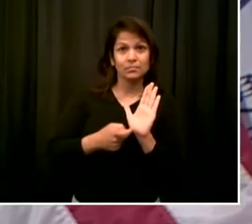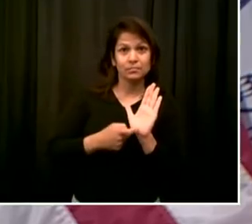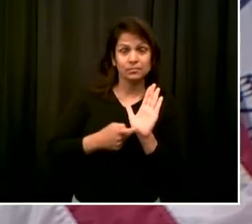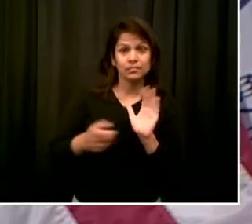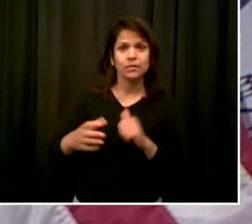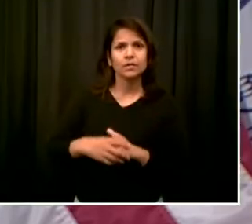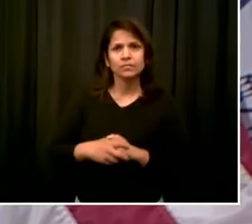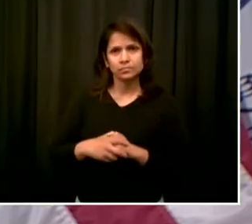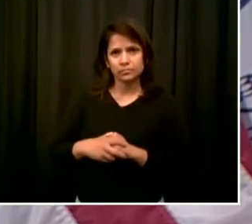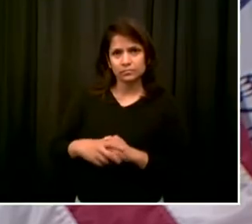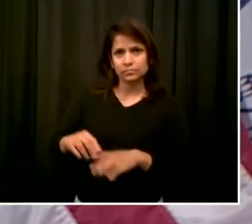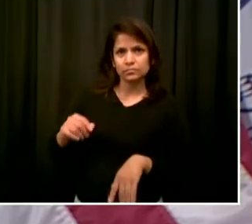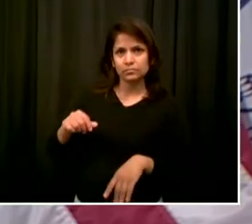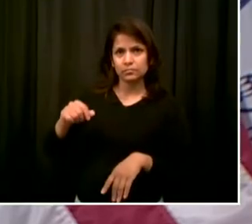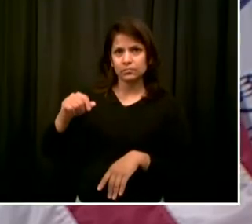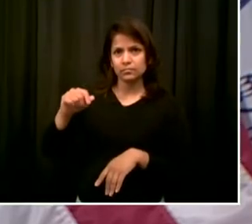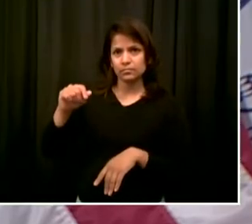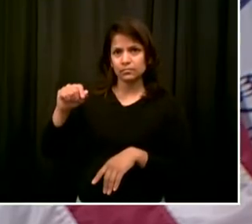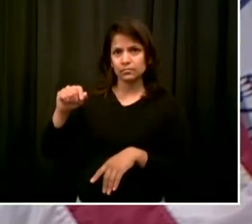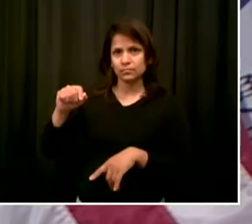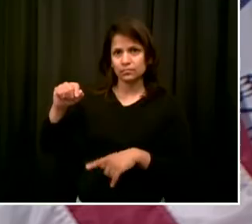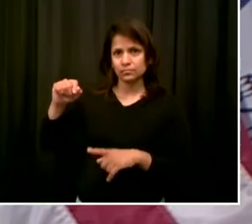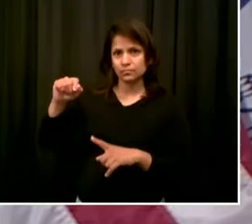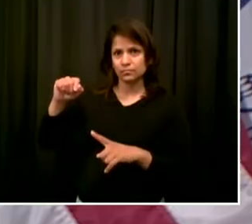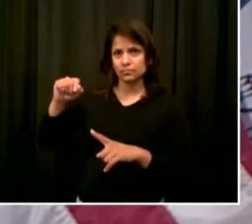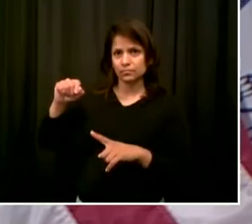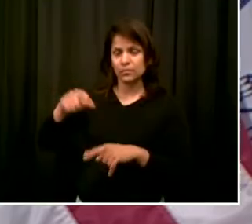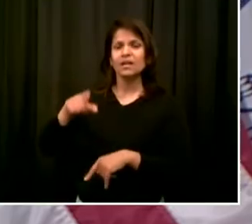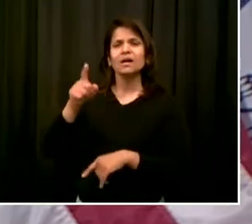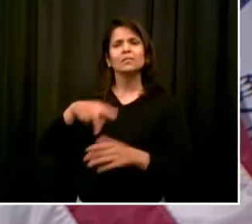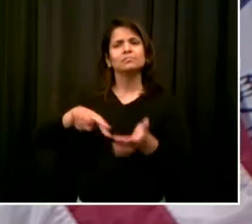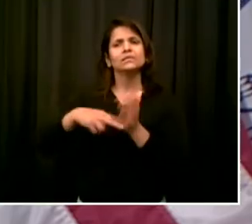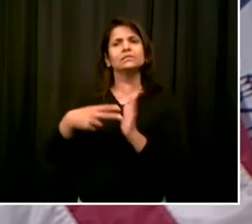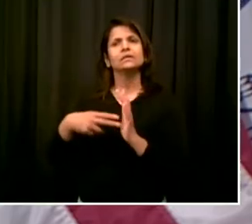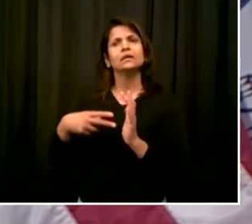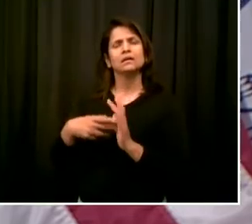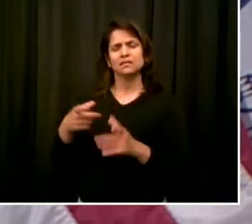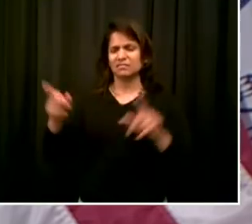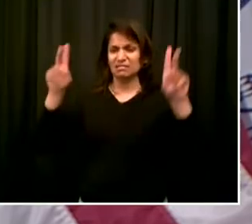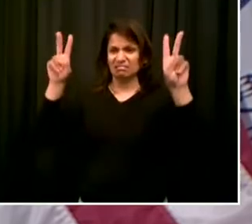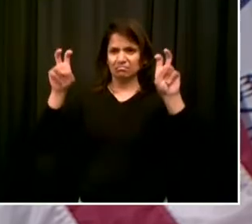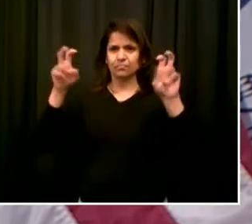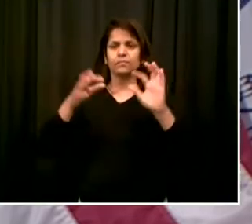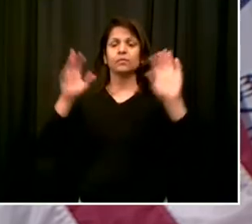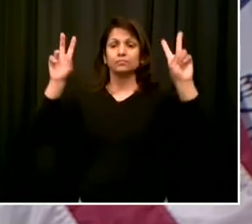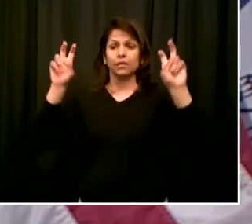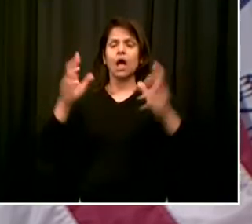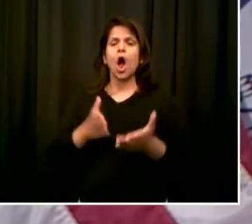BASICALLY EVERYONE. DO YOU SEyTHAT AND IS THAT POSSIBLE?